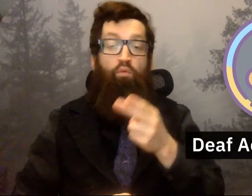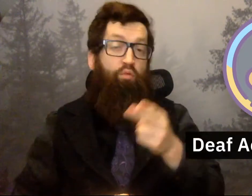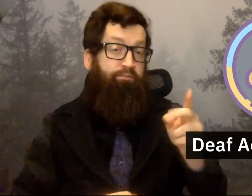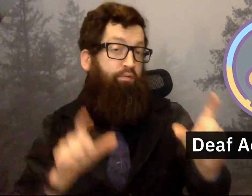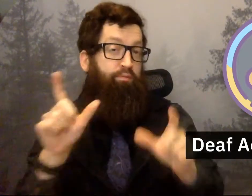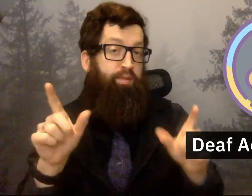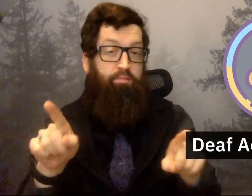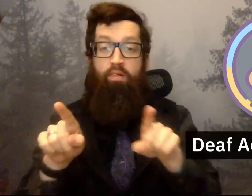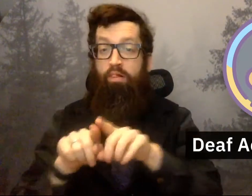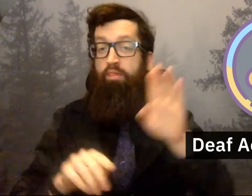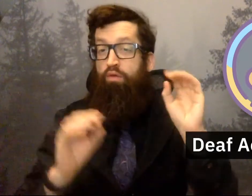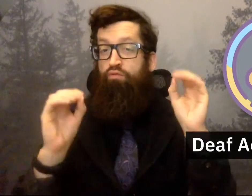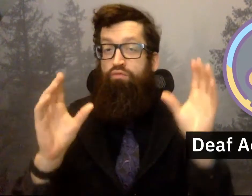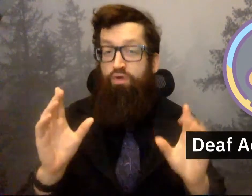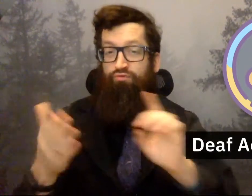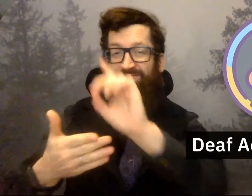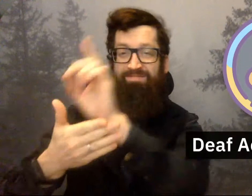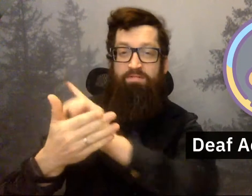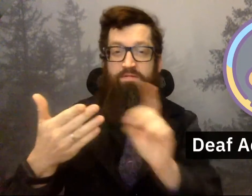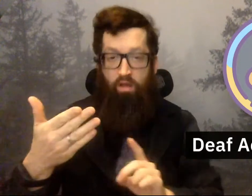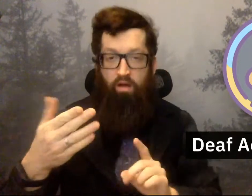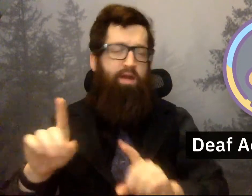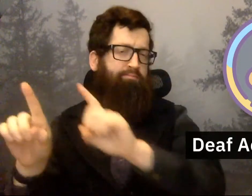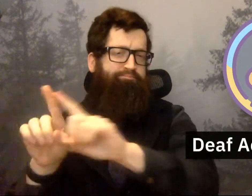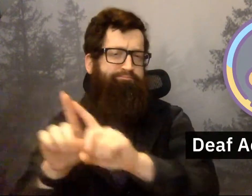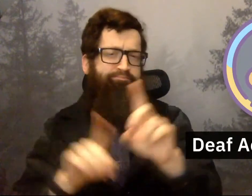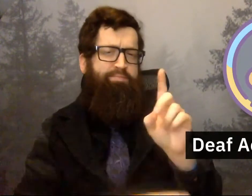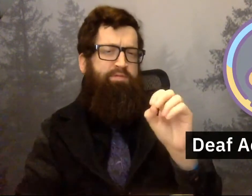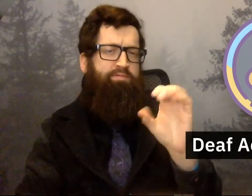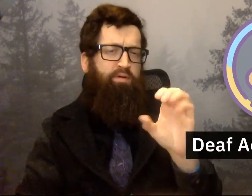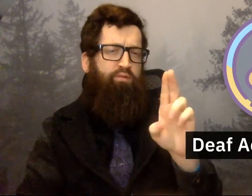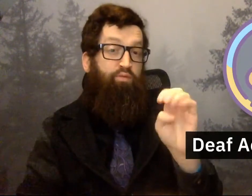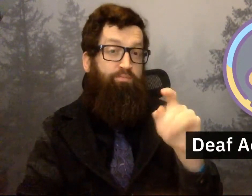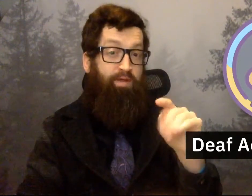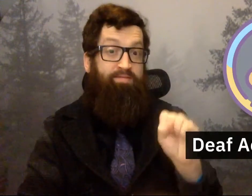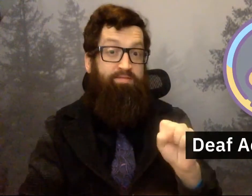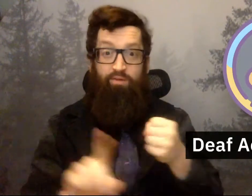It is a variety of approaches to instructional design that is tailored to the needs of deaf and hard of hearing people.